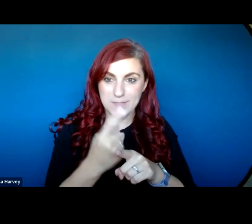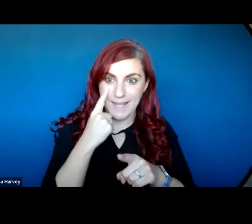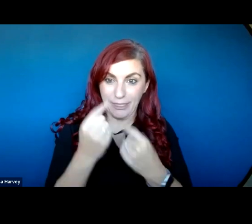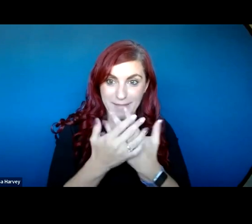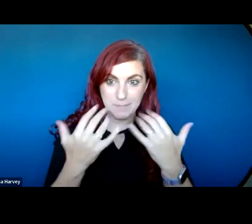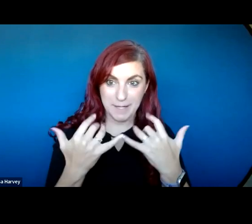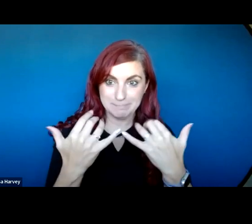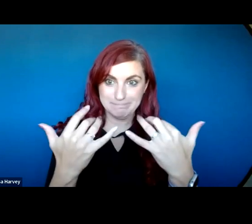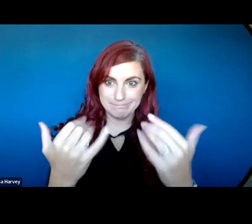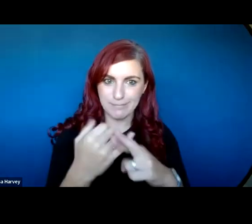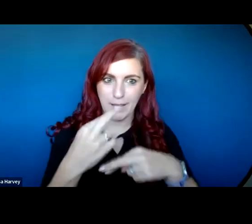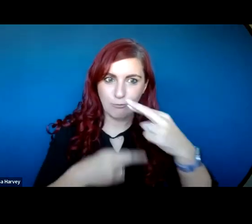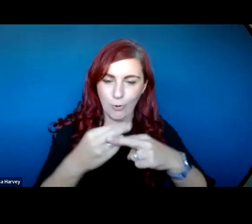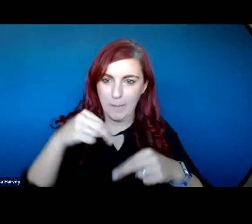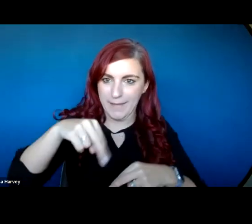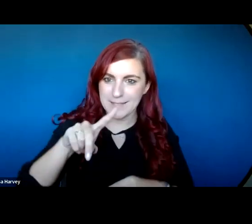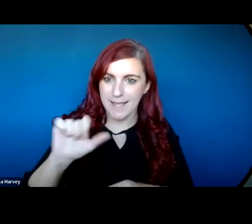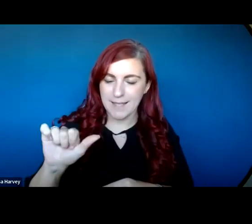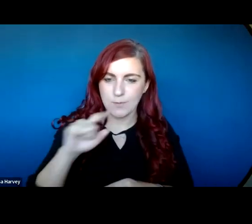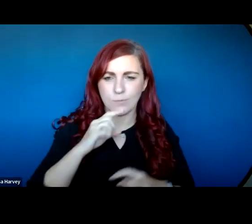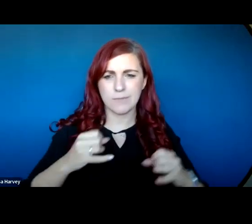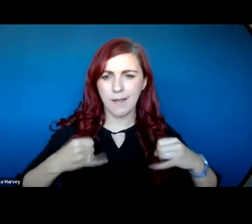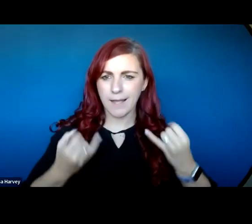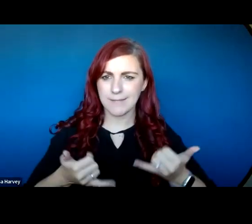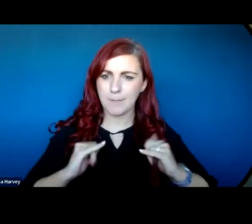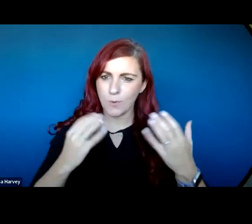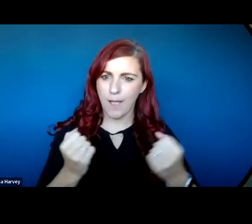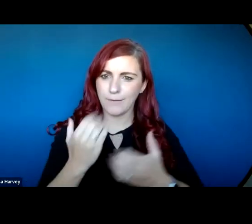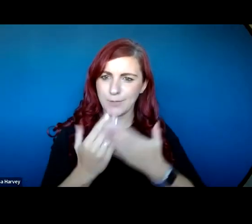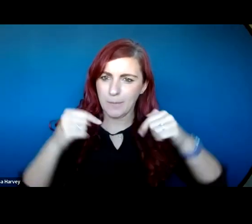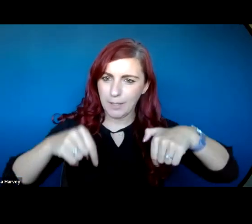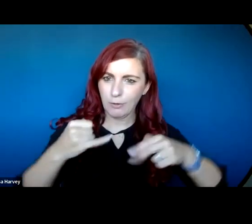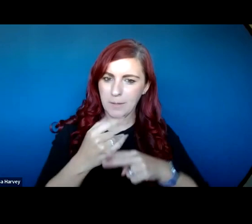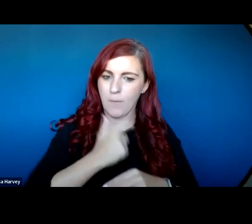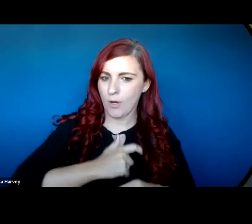the room here in the NDA, so we're delighted to have a full crowd again.